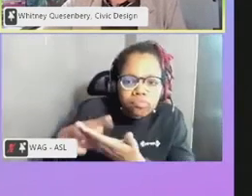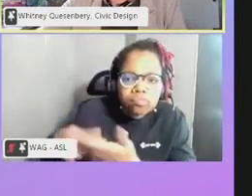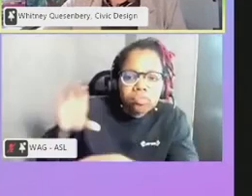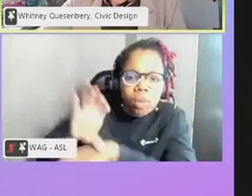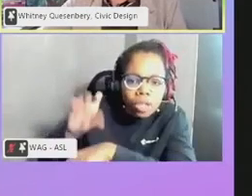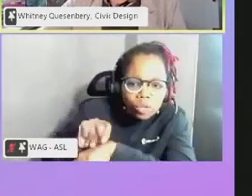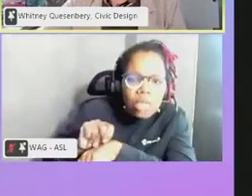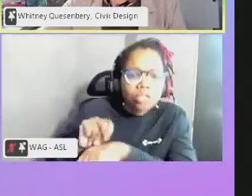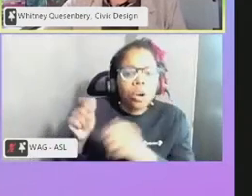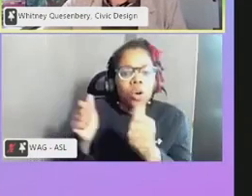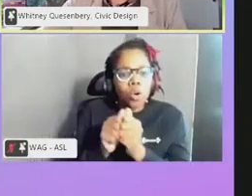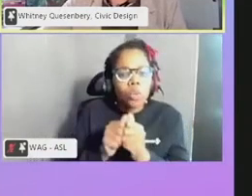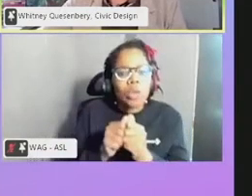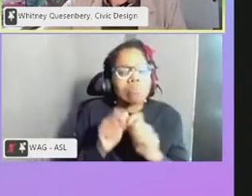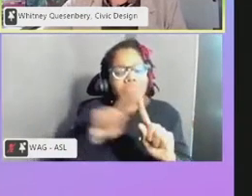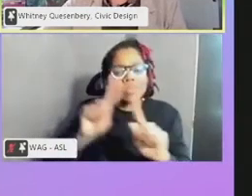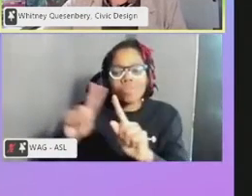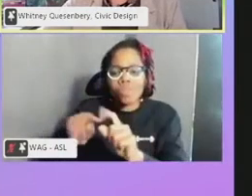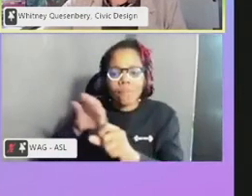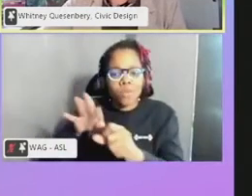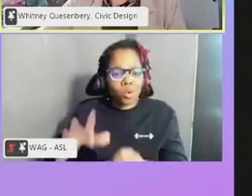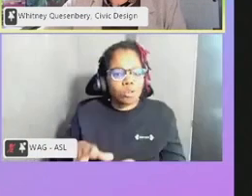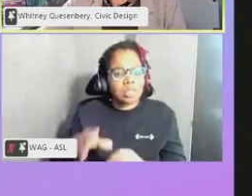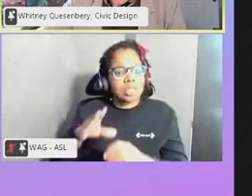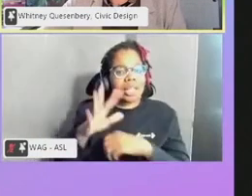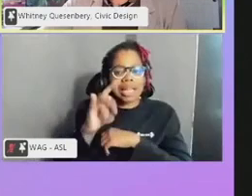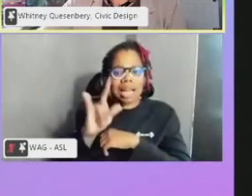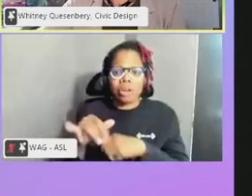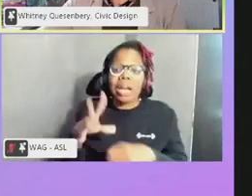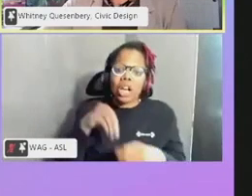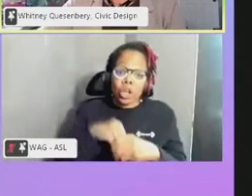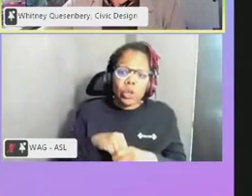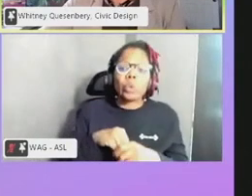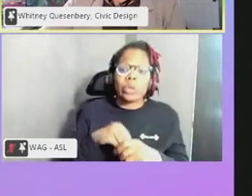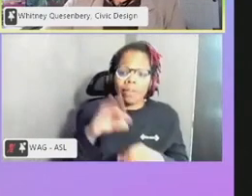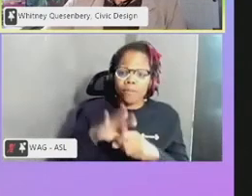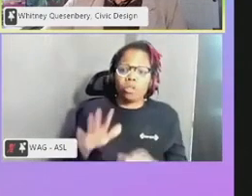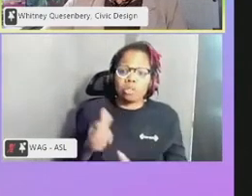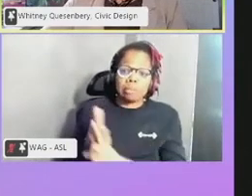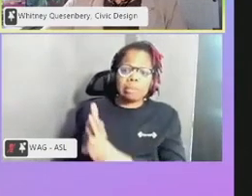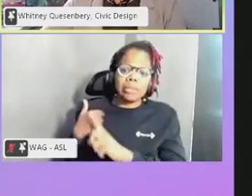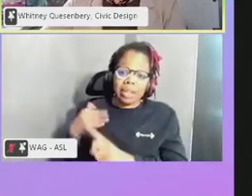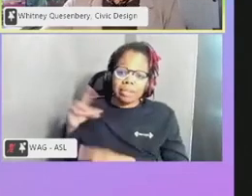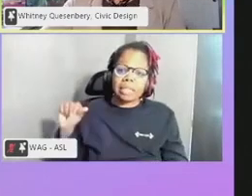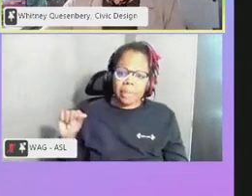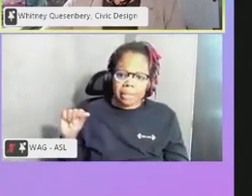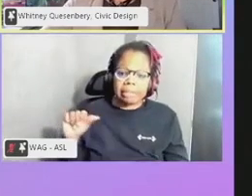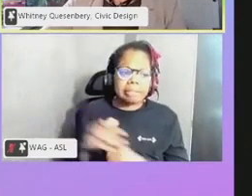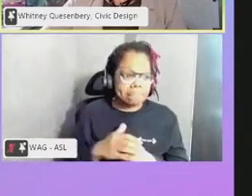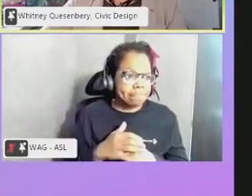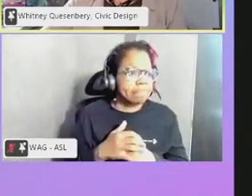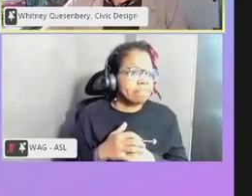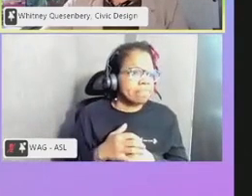important thing was how it was designed to come up which was through incredible amounts of consultation with all kinds